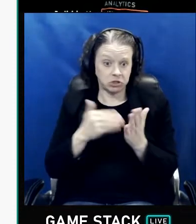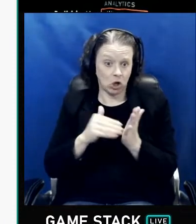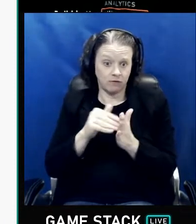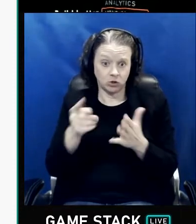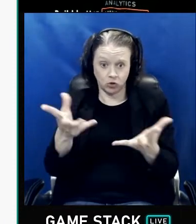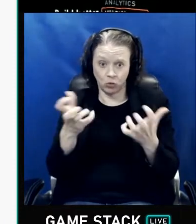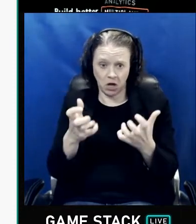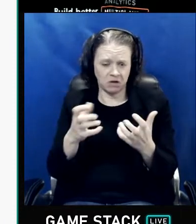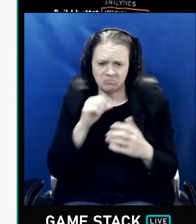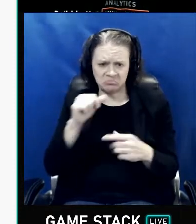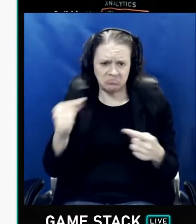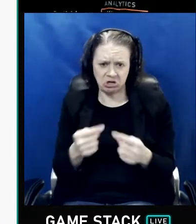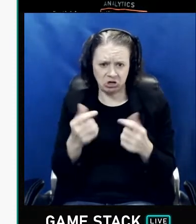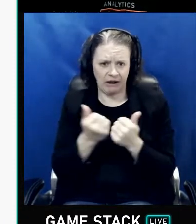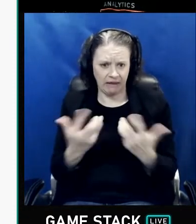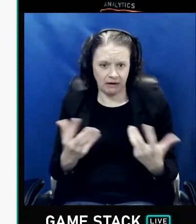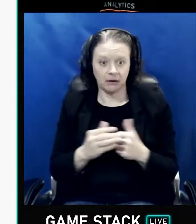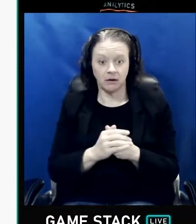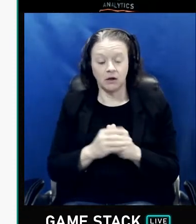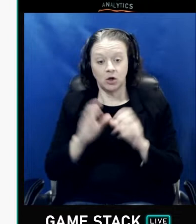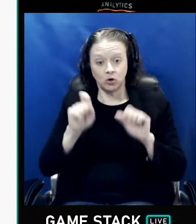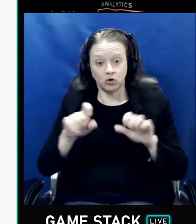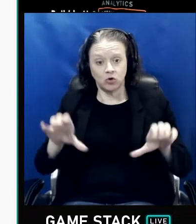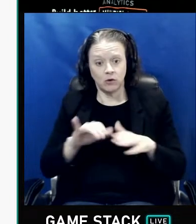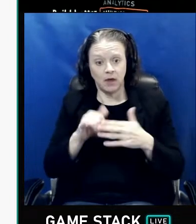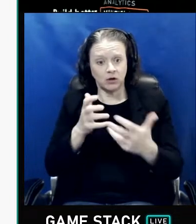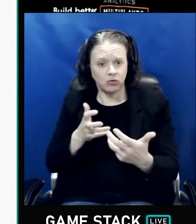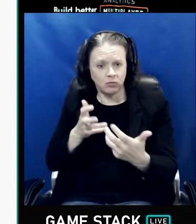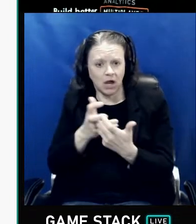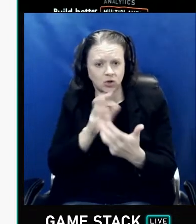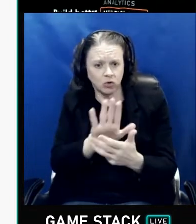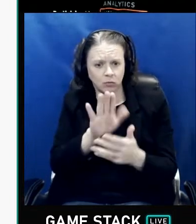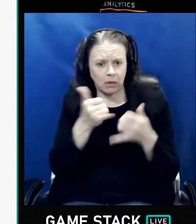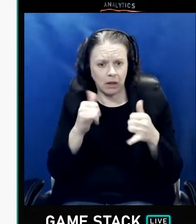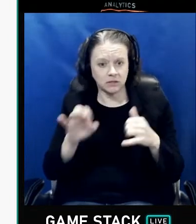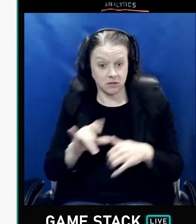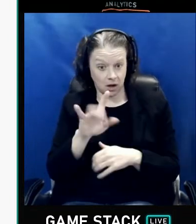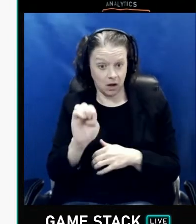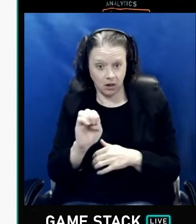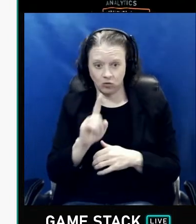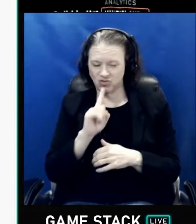and you should do it to match your game style, your play style. There's really any matrix of talkers,